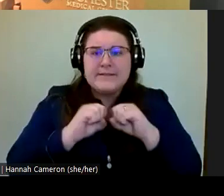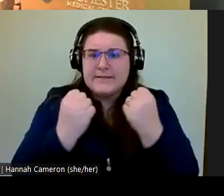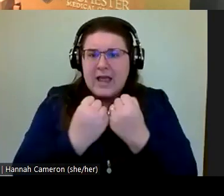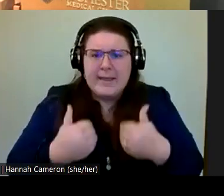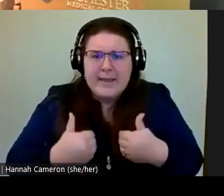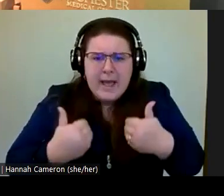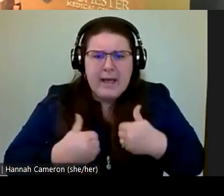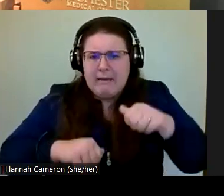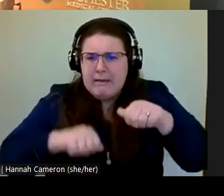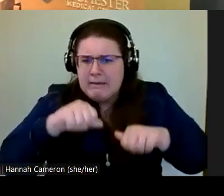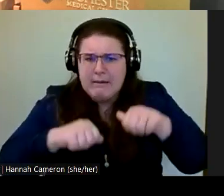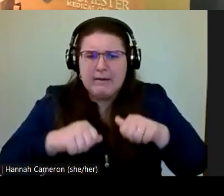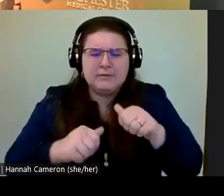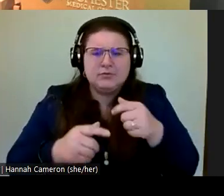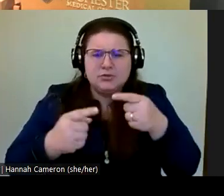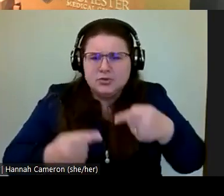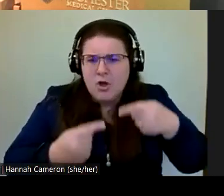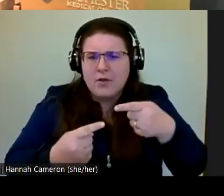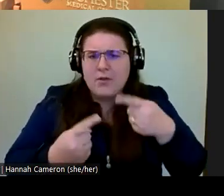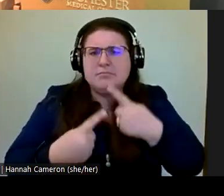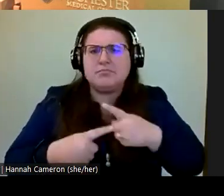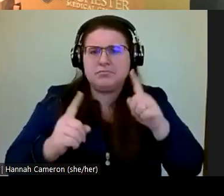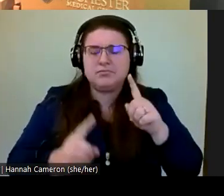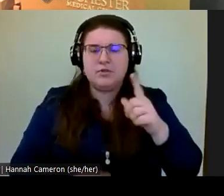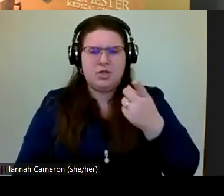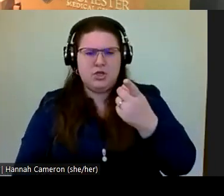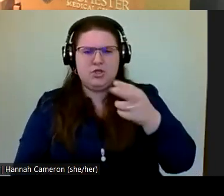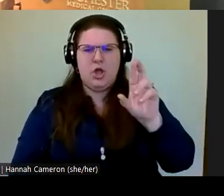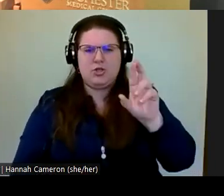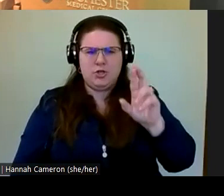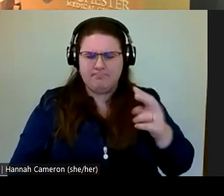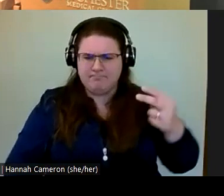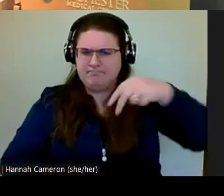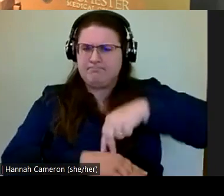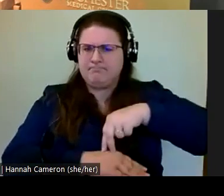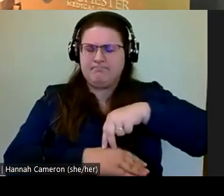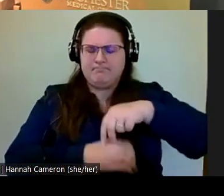survival the doctor stood up before all the world to tell of his faith in us that this numbers him